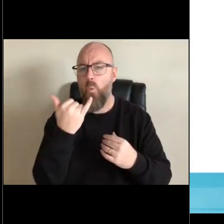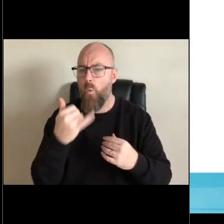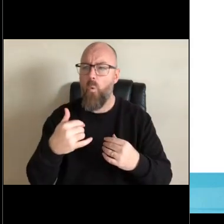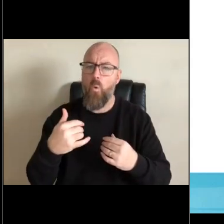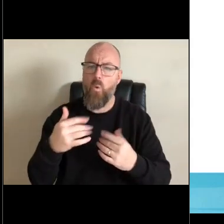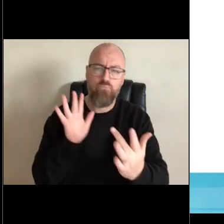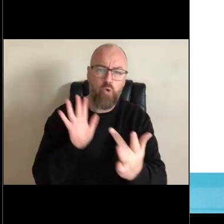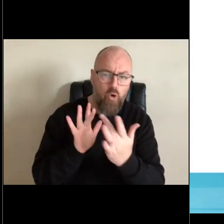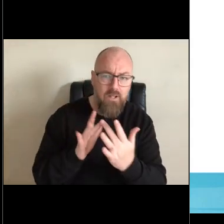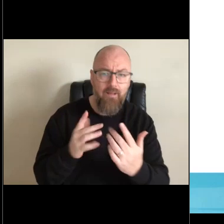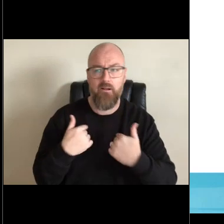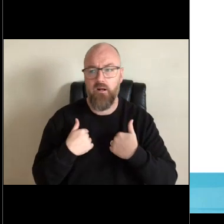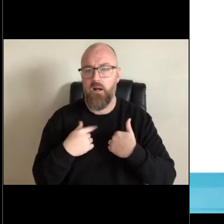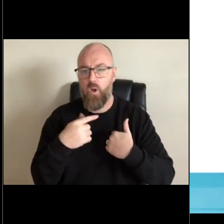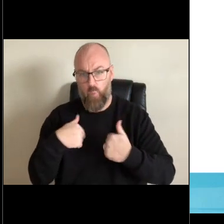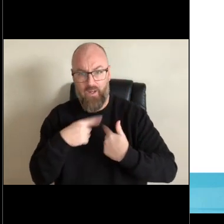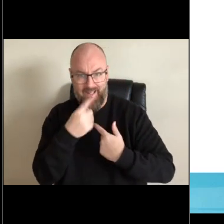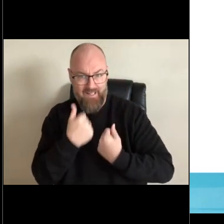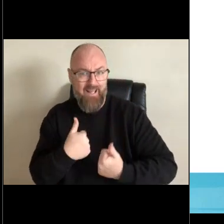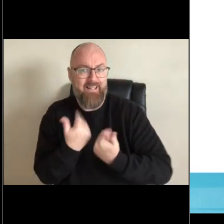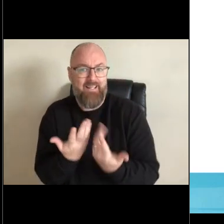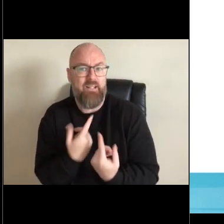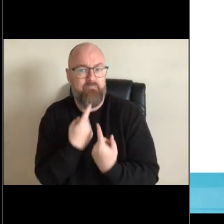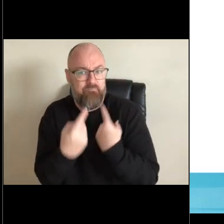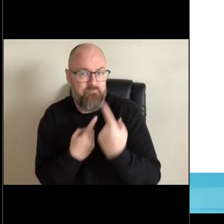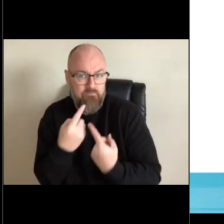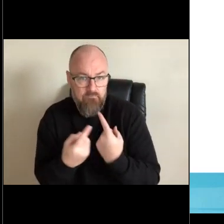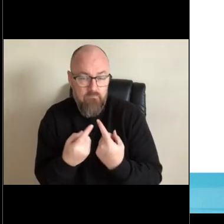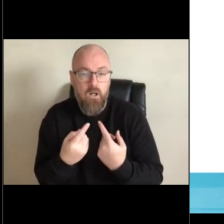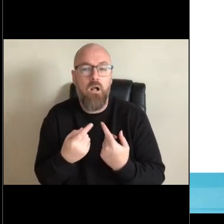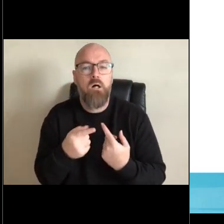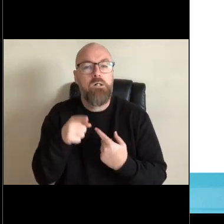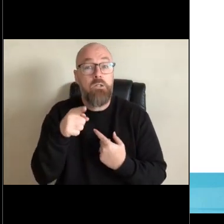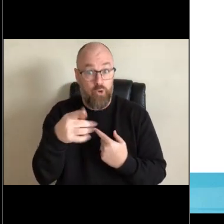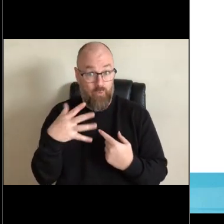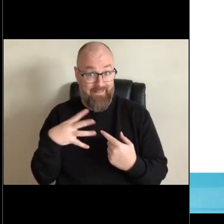um they feel if we feel that they need to get some legal advice for a lawyer we then book them in for